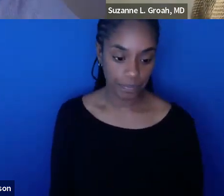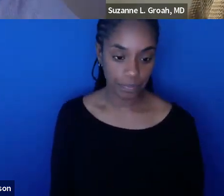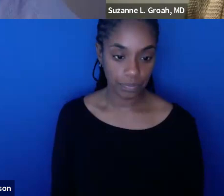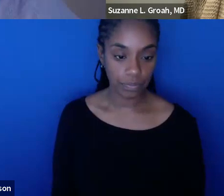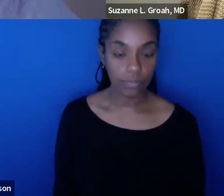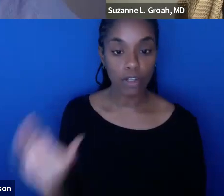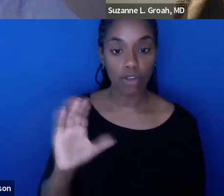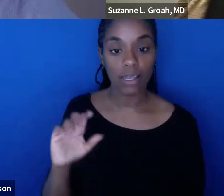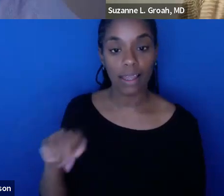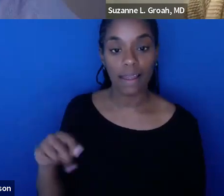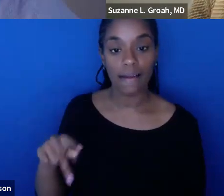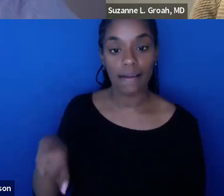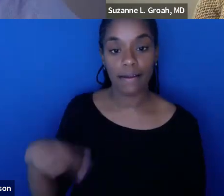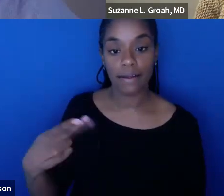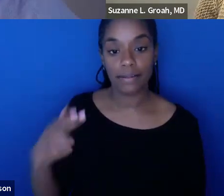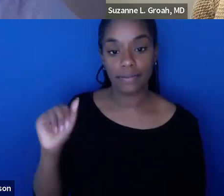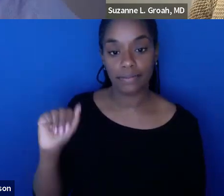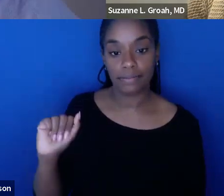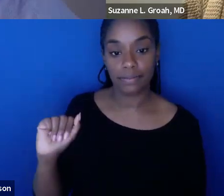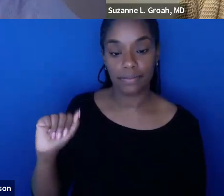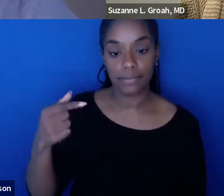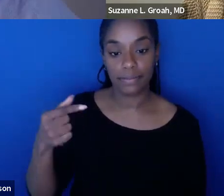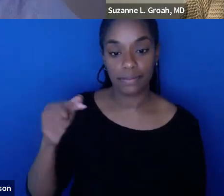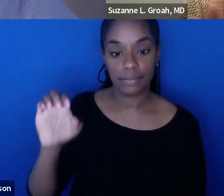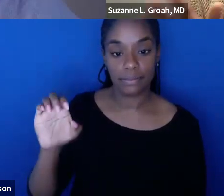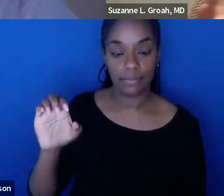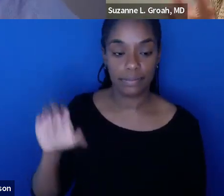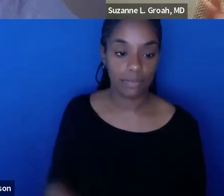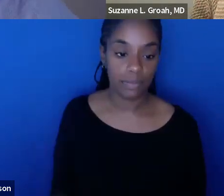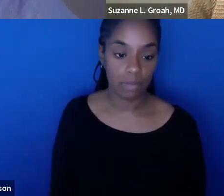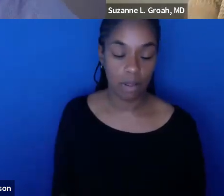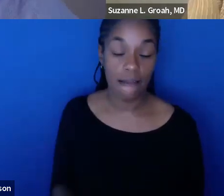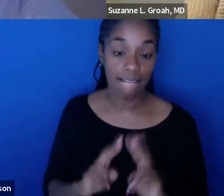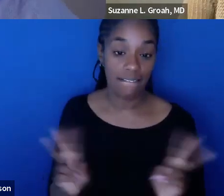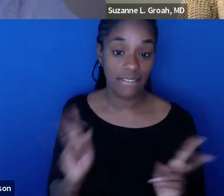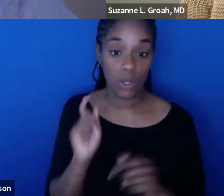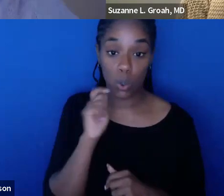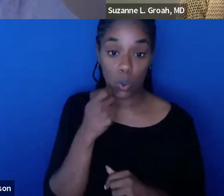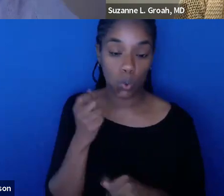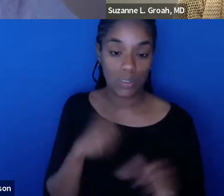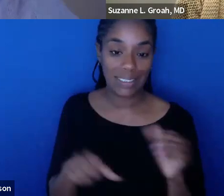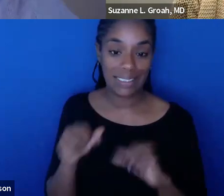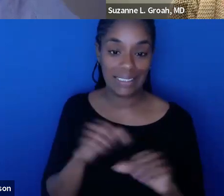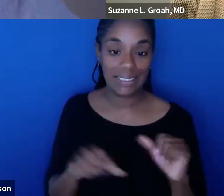So phage is spelled P-H-A-G-E. It's very cool science fiction stuff. They're viral particles.